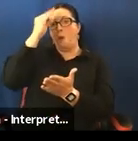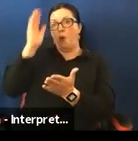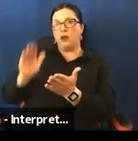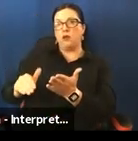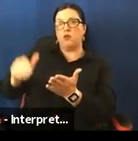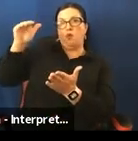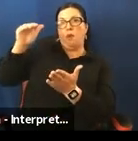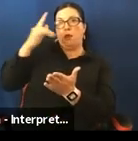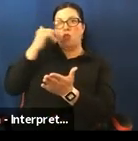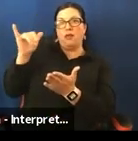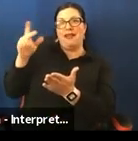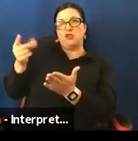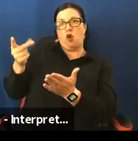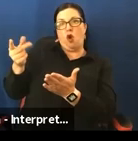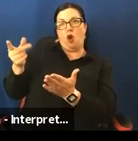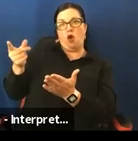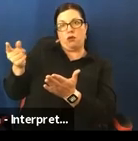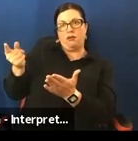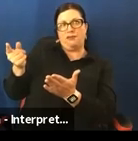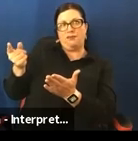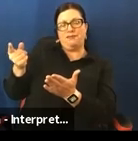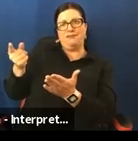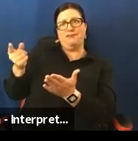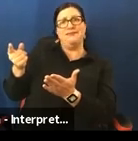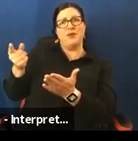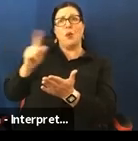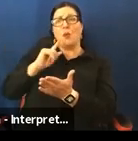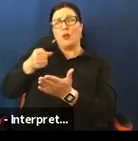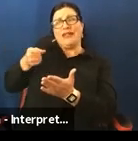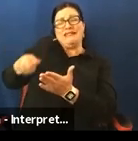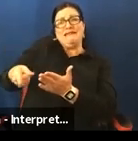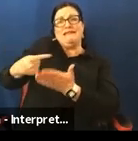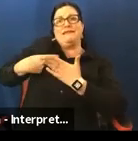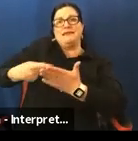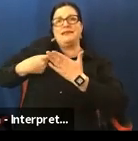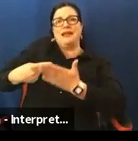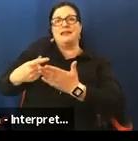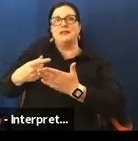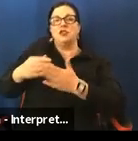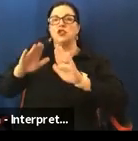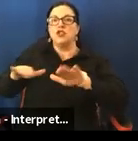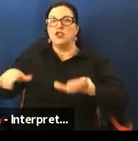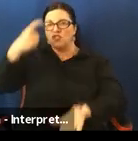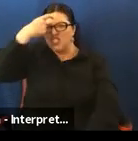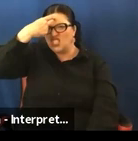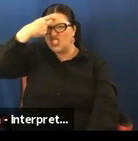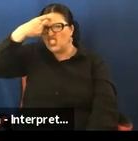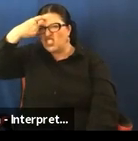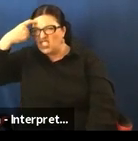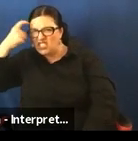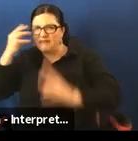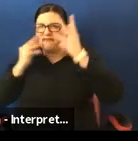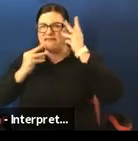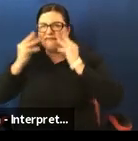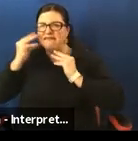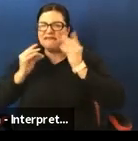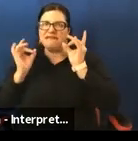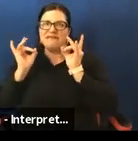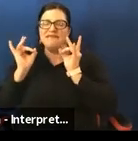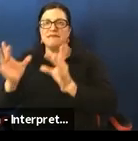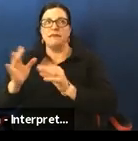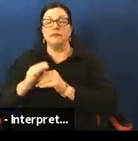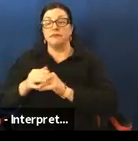Jason Williams: And he just talks about trauma and its impact on kids who have been abused and he talks about if trauma occurs in the first year of a baby's life.